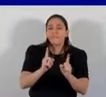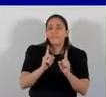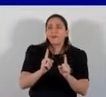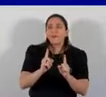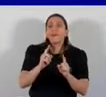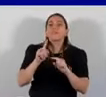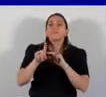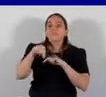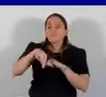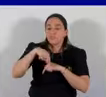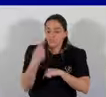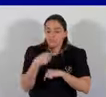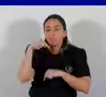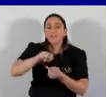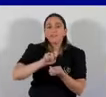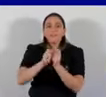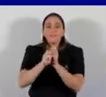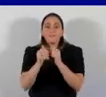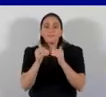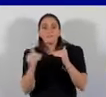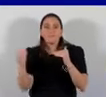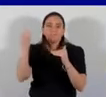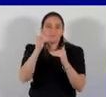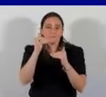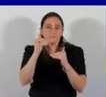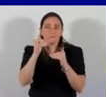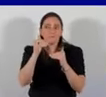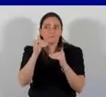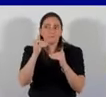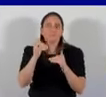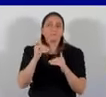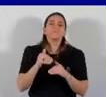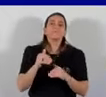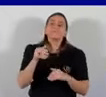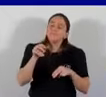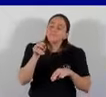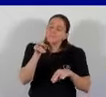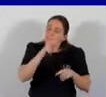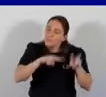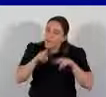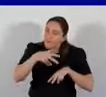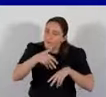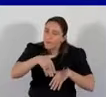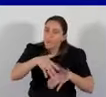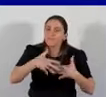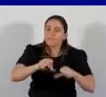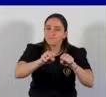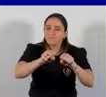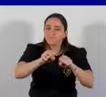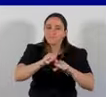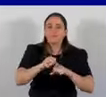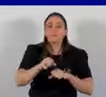We have not passed that maximum level of GDP To which we are at three tenths